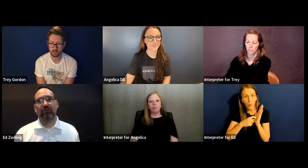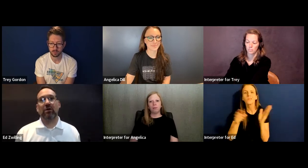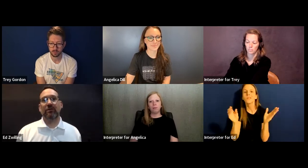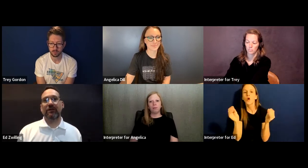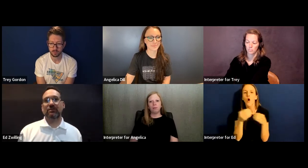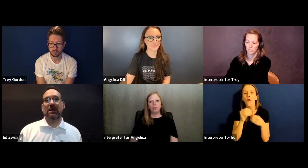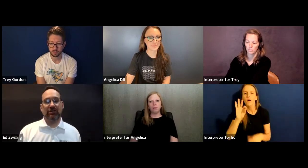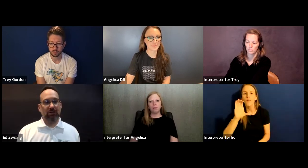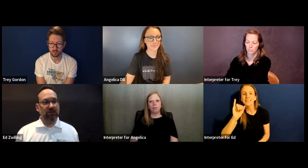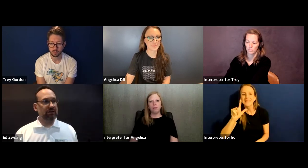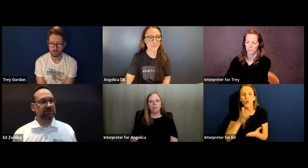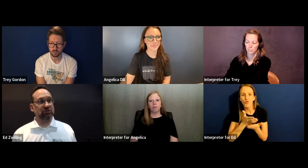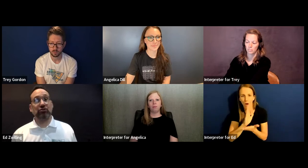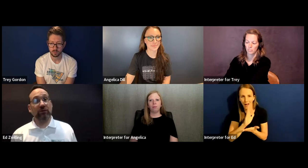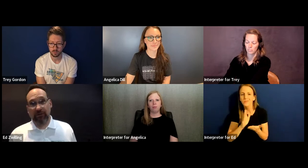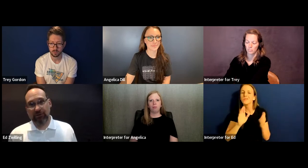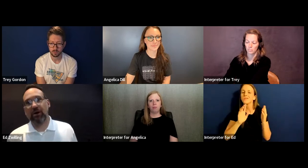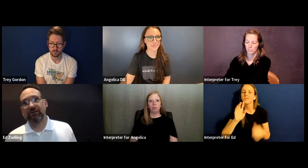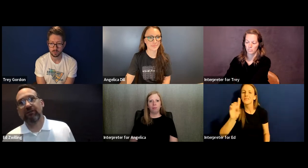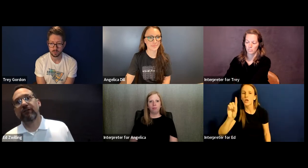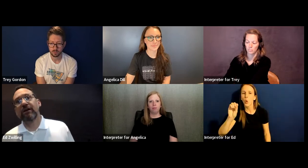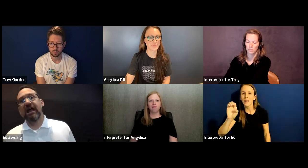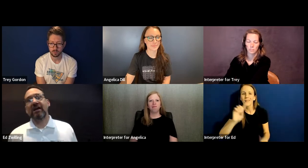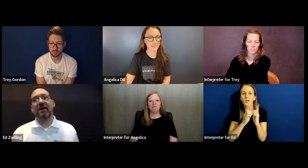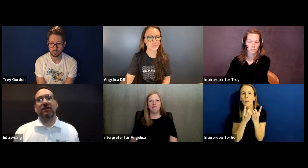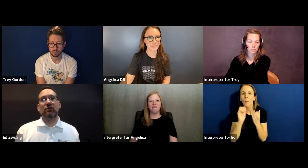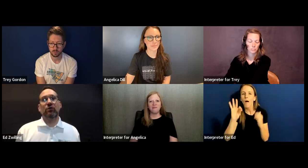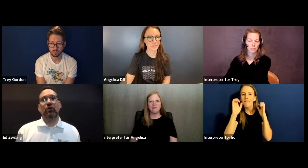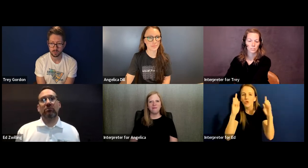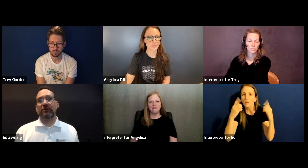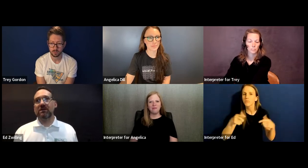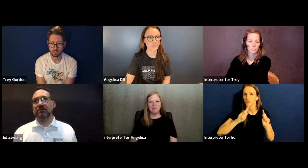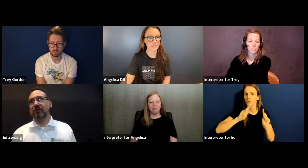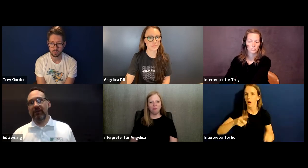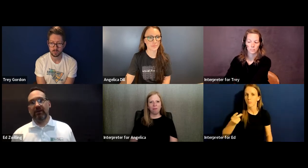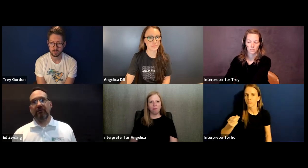department of education is extremely responsive and that you would probably hear something